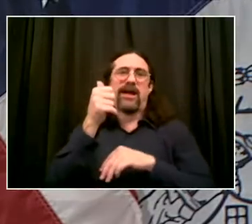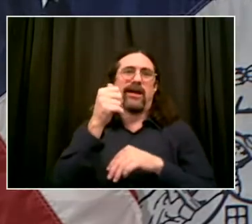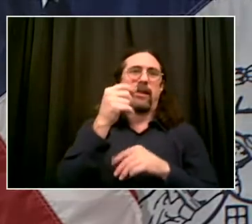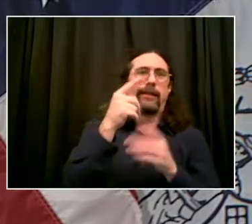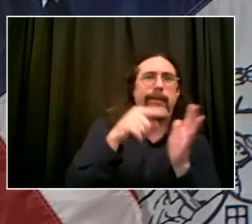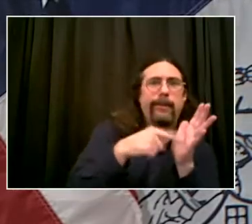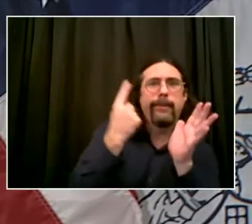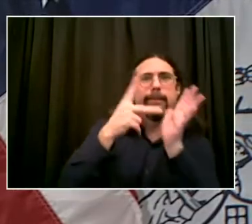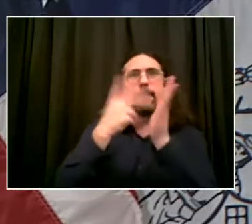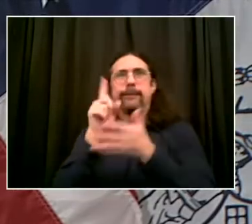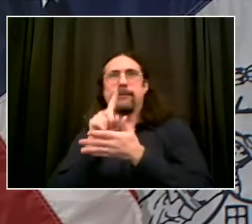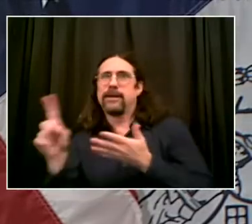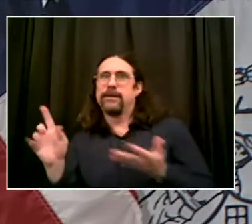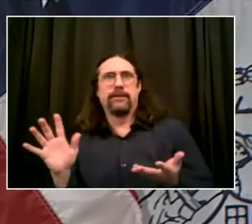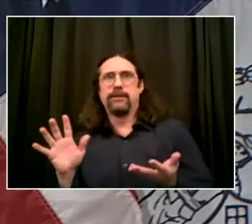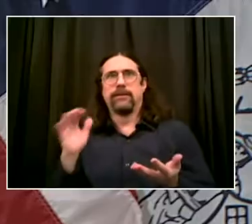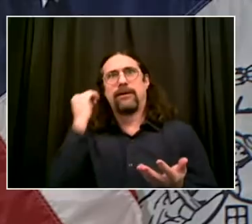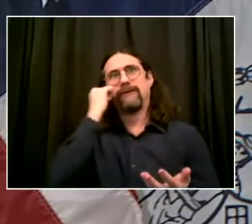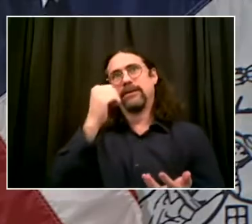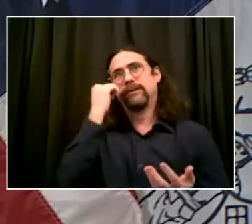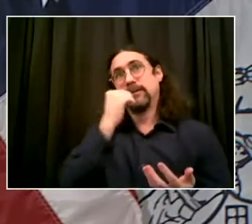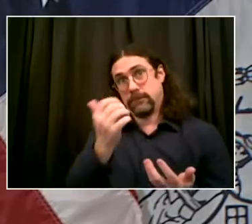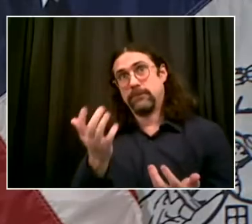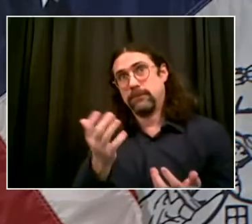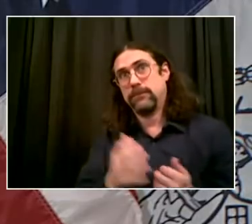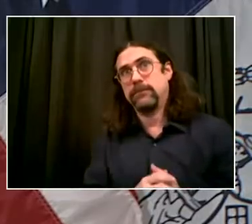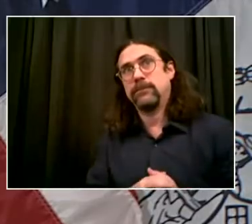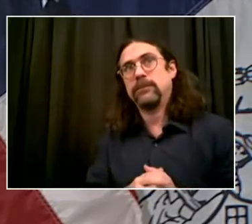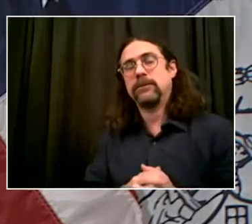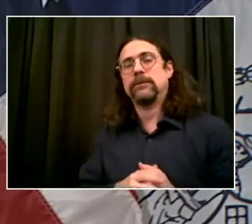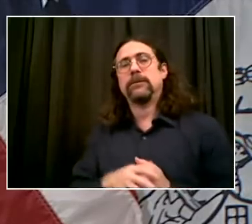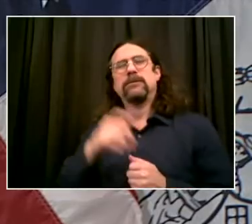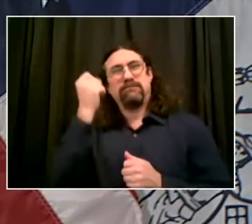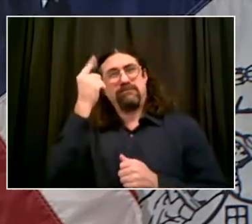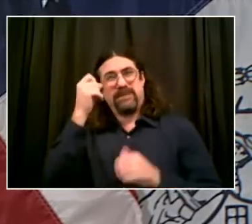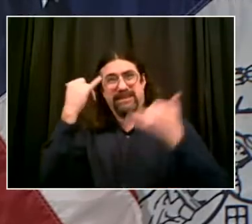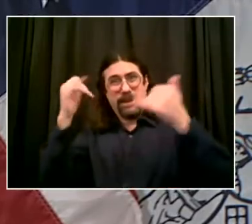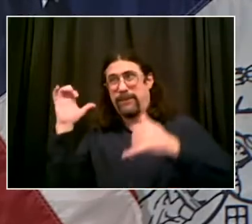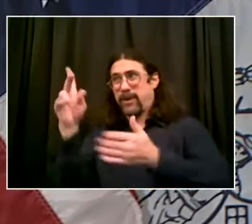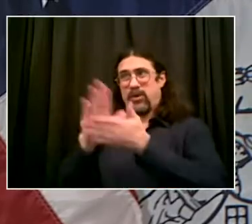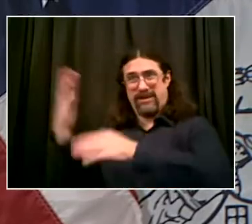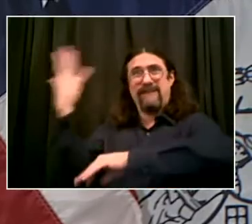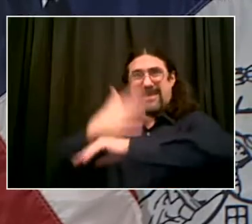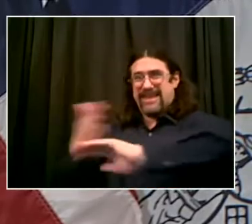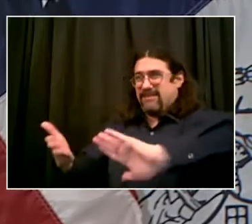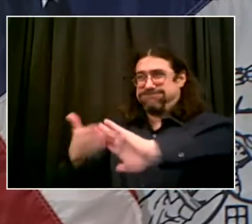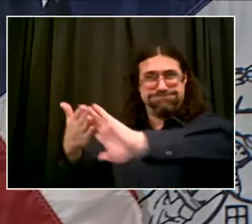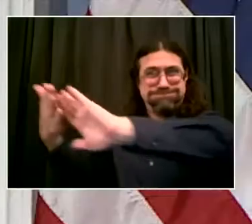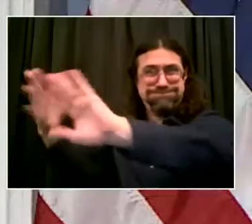THE FIRST AND MOST IMPORTANT MISSION BUT WE SOAL GOING TO BE CONSTANTLY TALK ABOUT WHAT WE ARE DOING TO IMPROVE REMOTE INSTRUCTION AS WELL AND TO